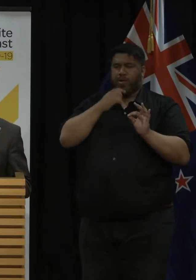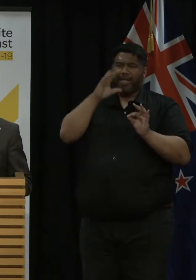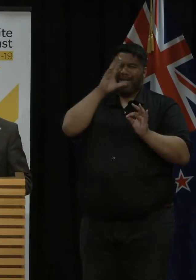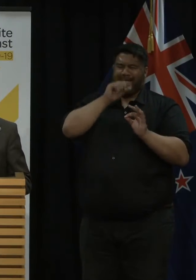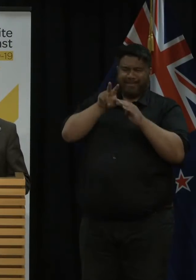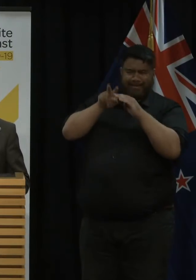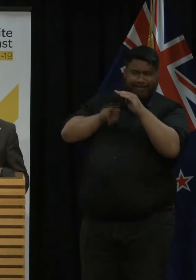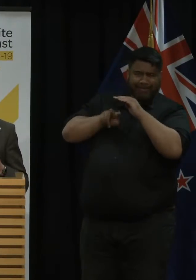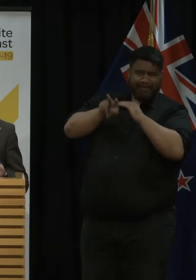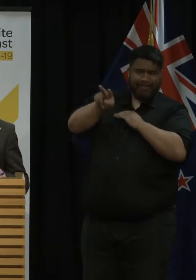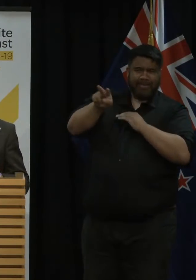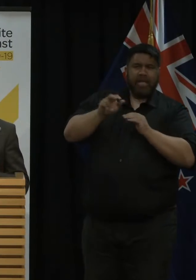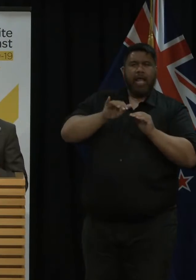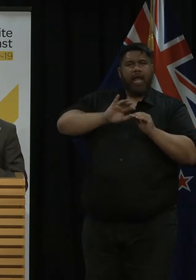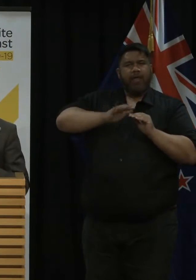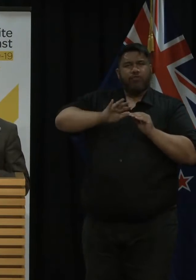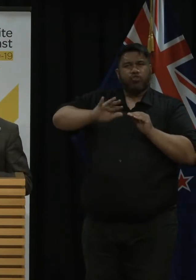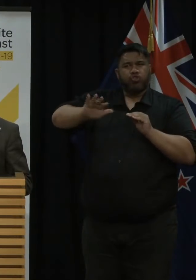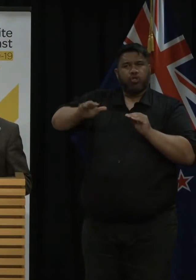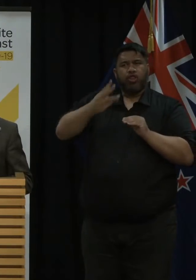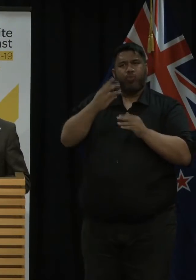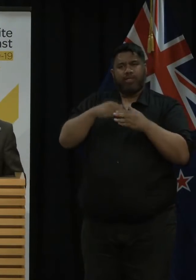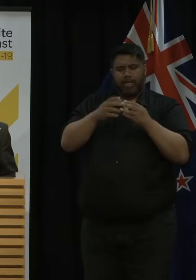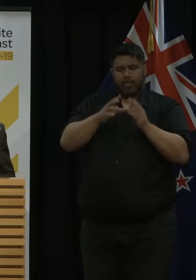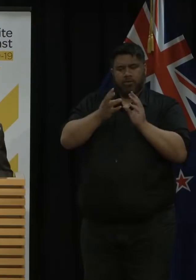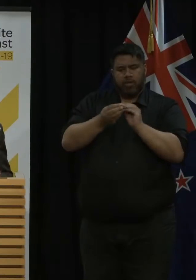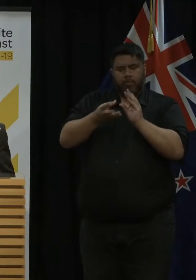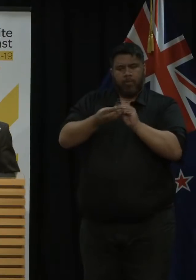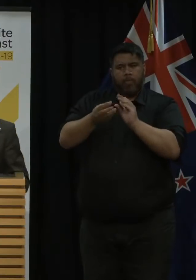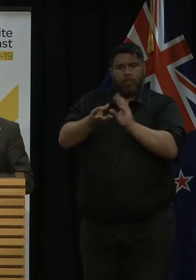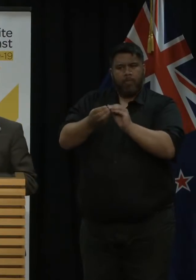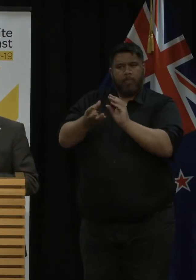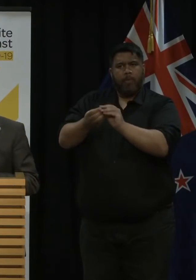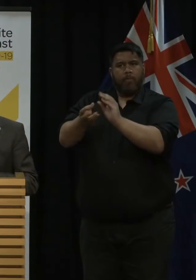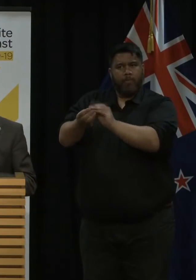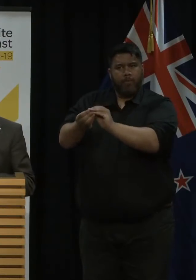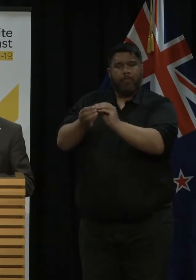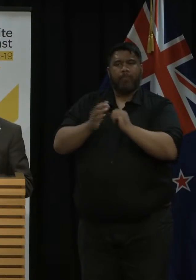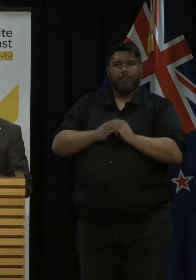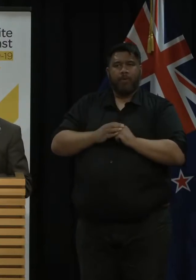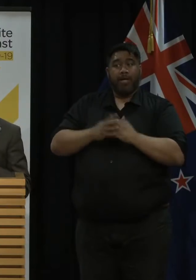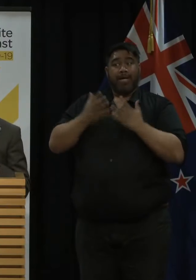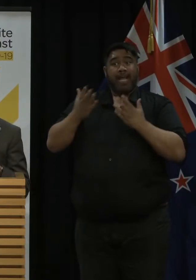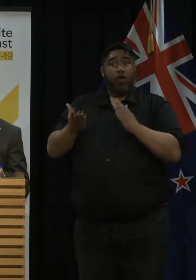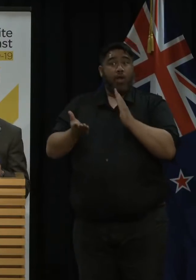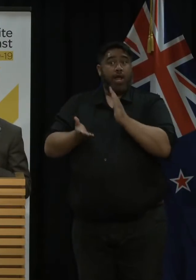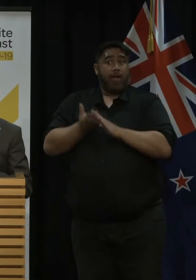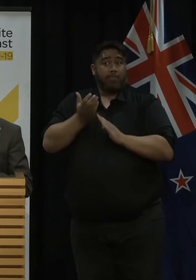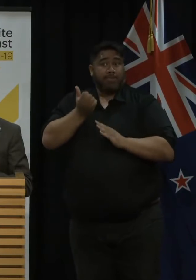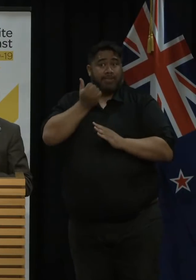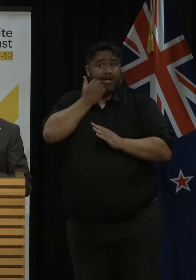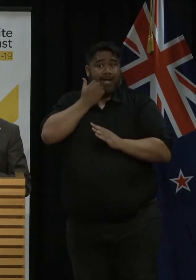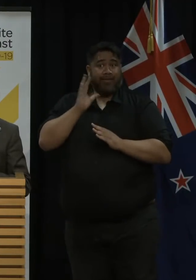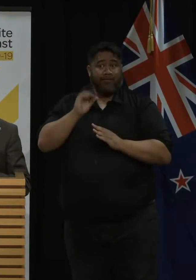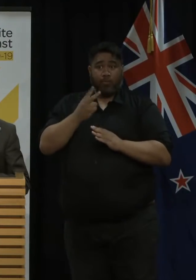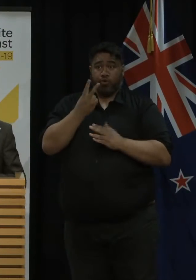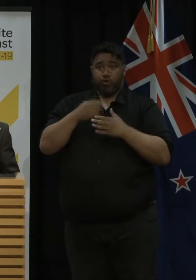projected from 1 October out -- R values, and what we thought